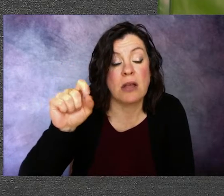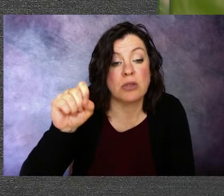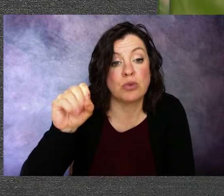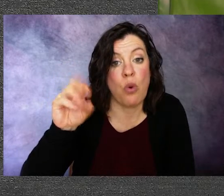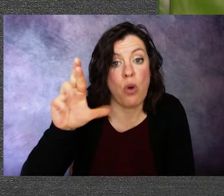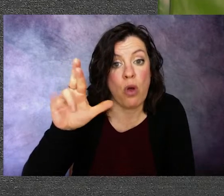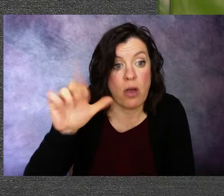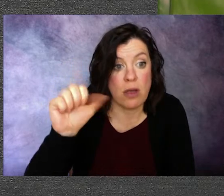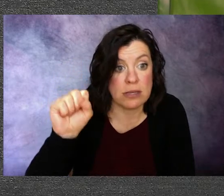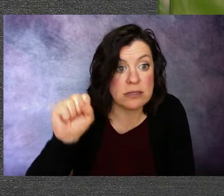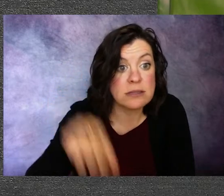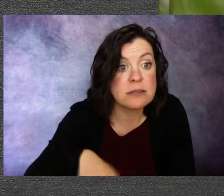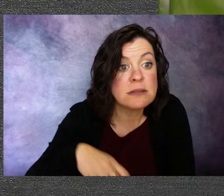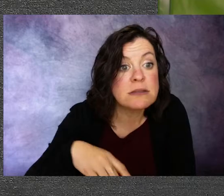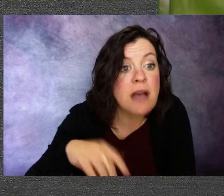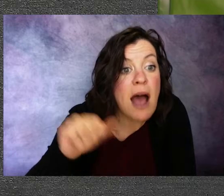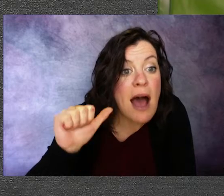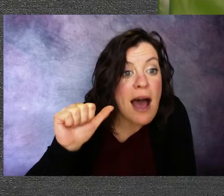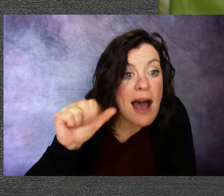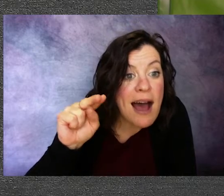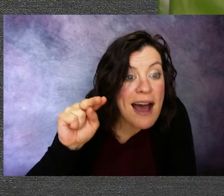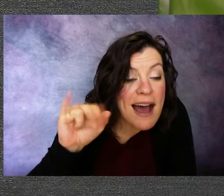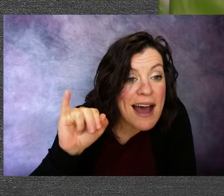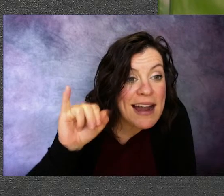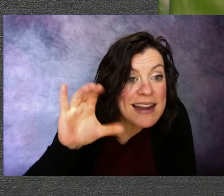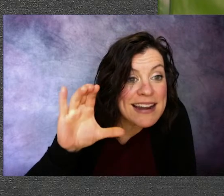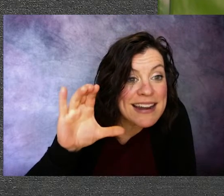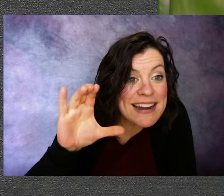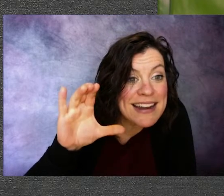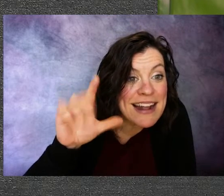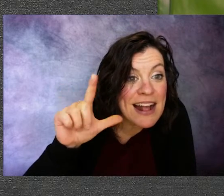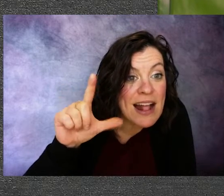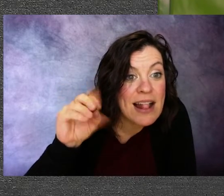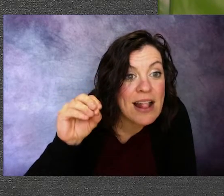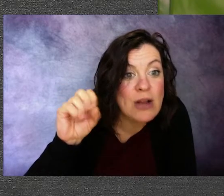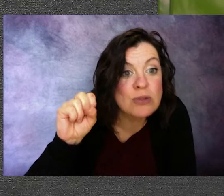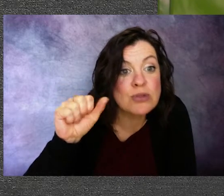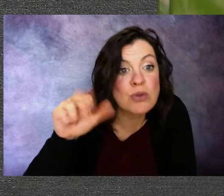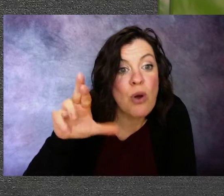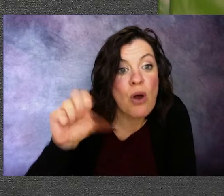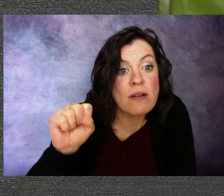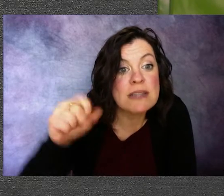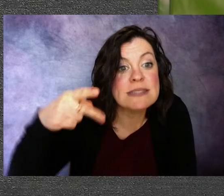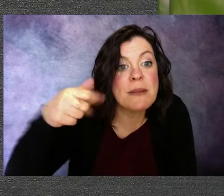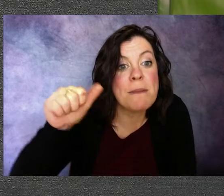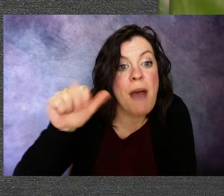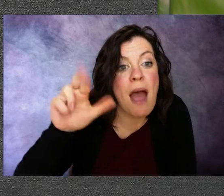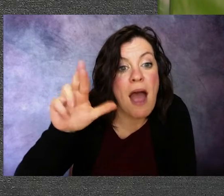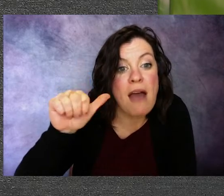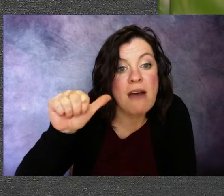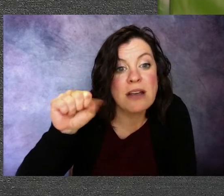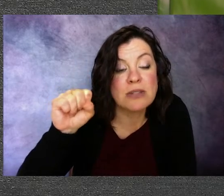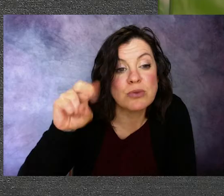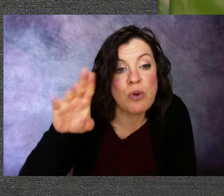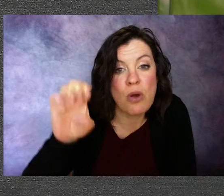"thecodontosaurus, triceratops. "We look for the bones of dinosaurs.